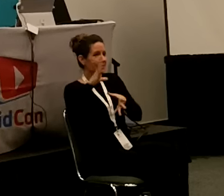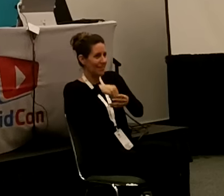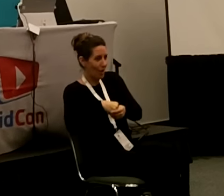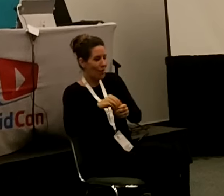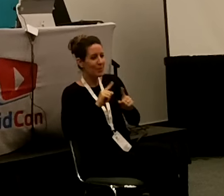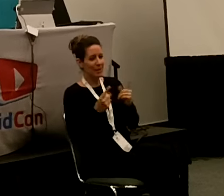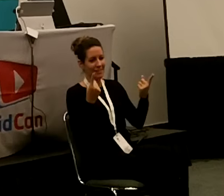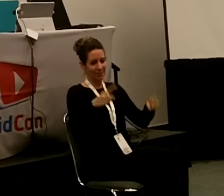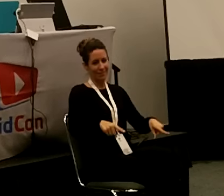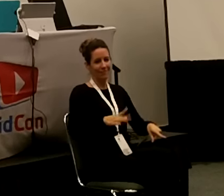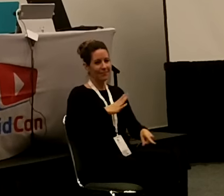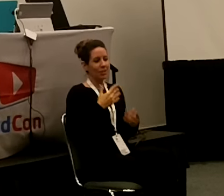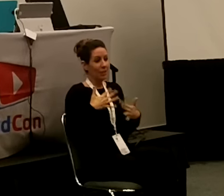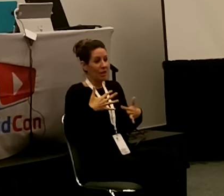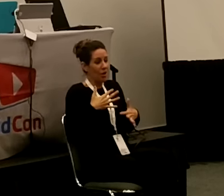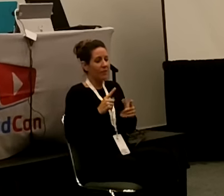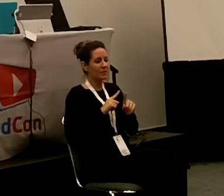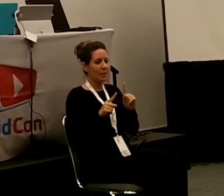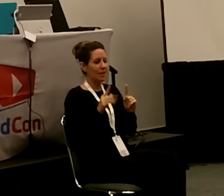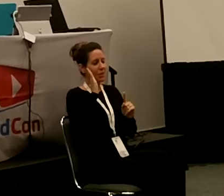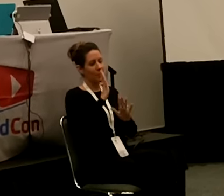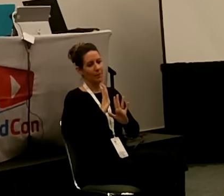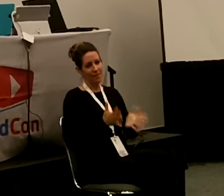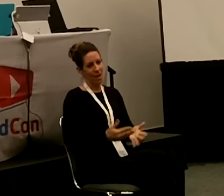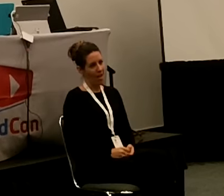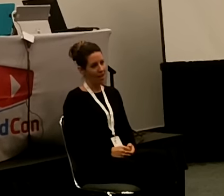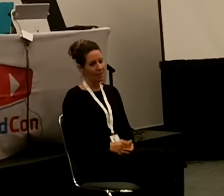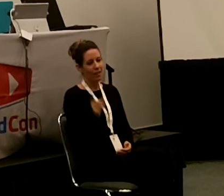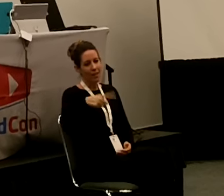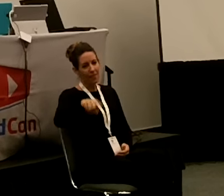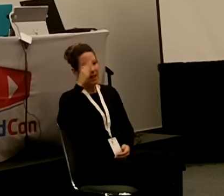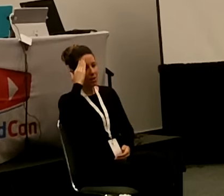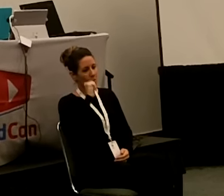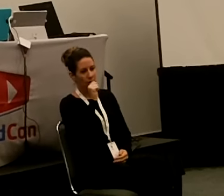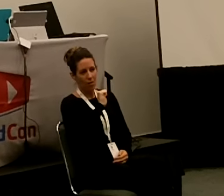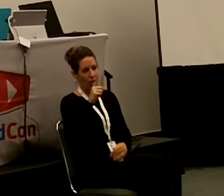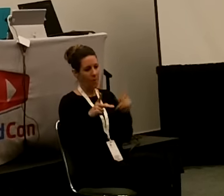You get nervous but at the end of the day, it's gonna be fine. They know that not everybody might be fluent,